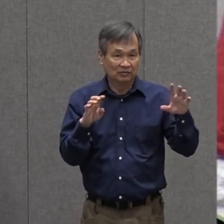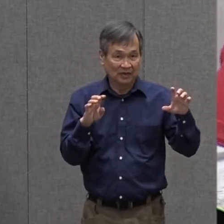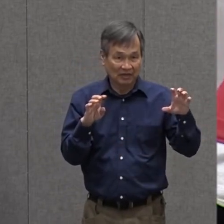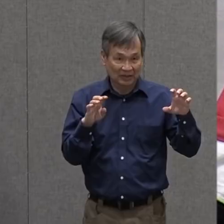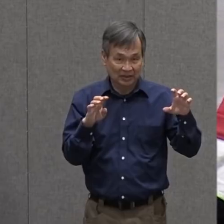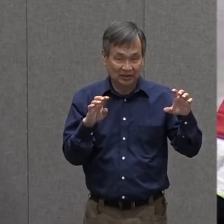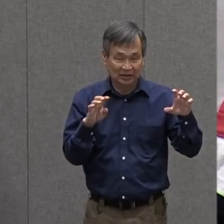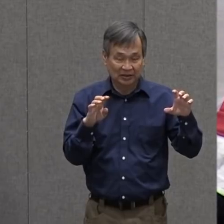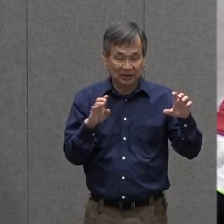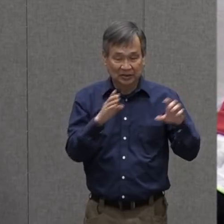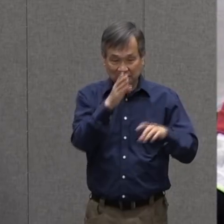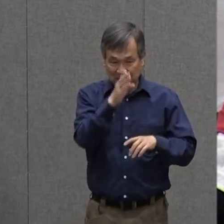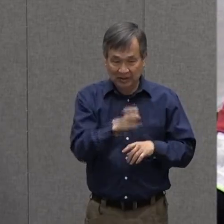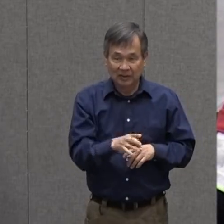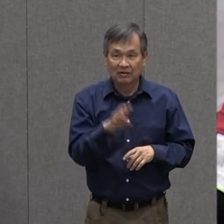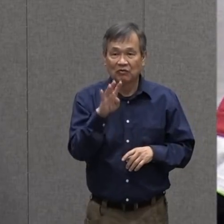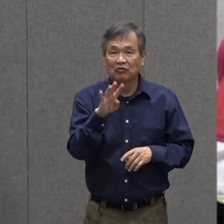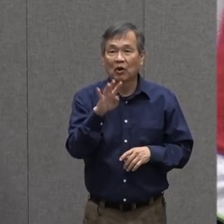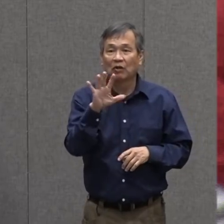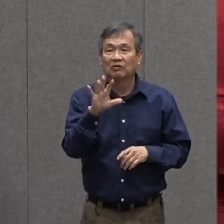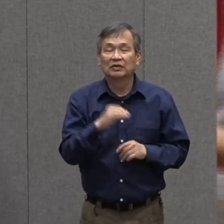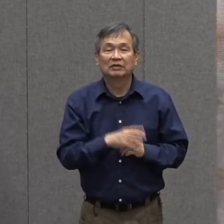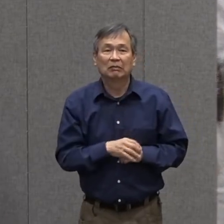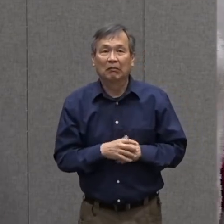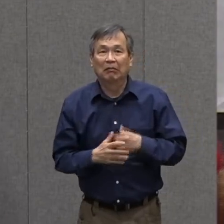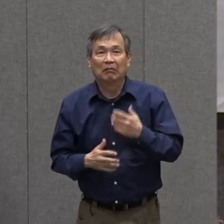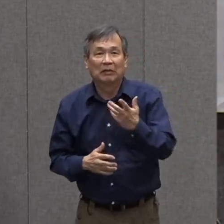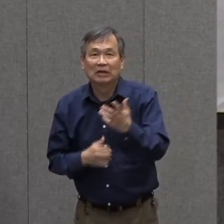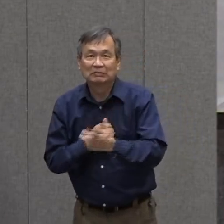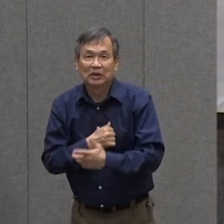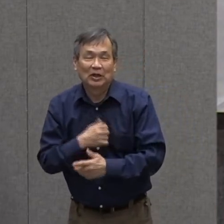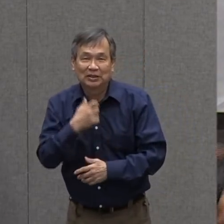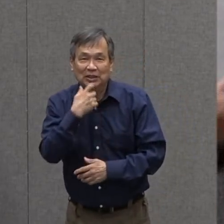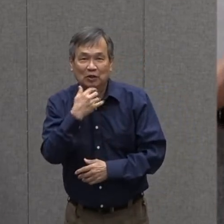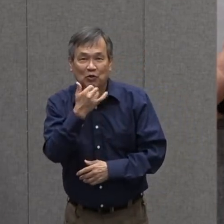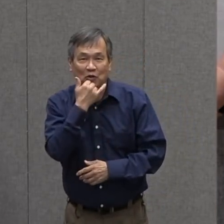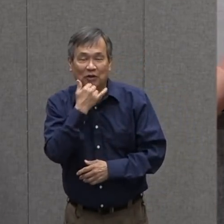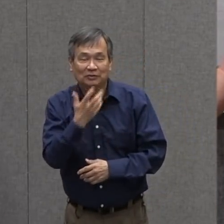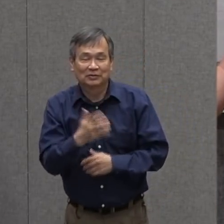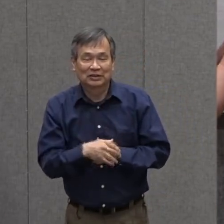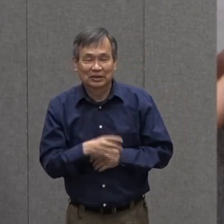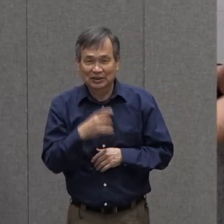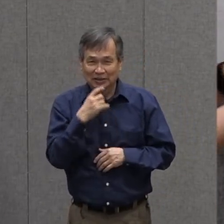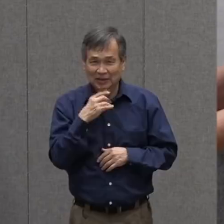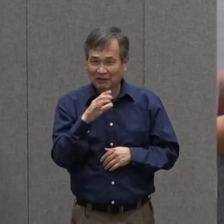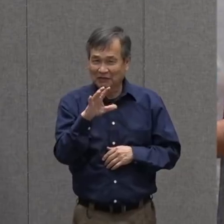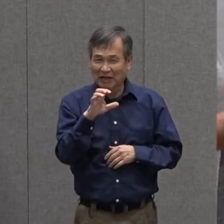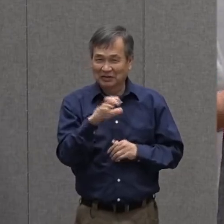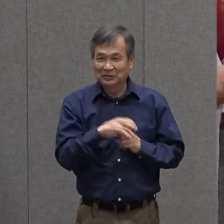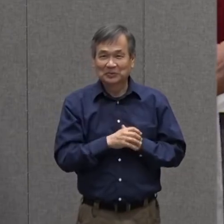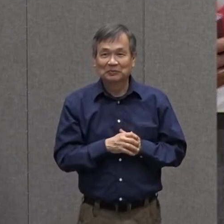450 I tricked you all I was seeing if you were paying attention. All right?